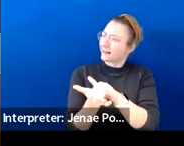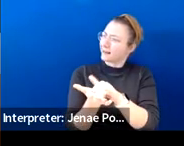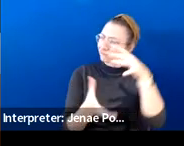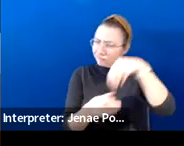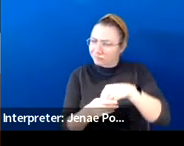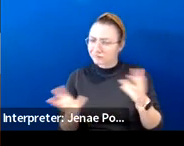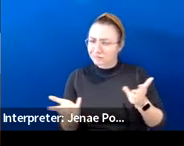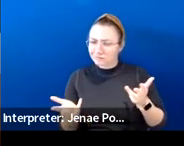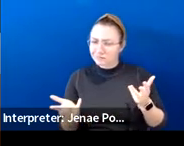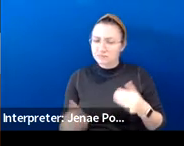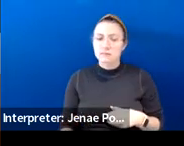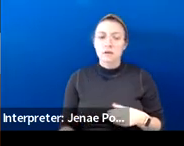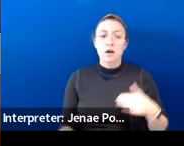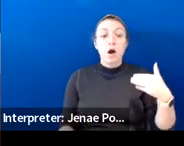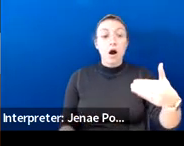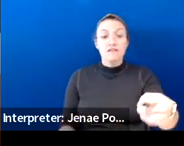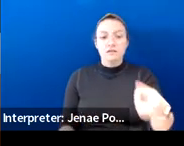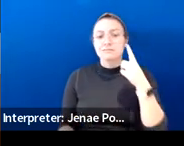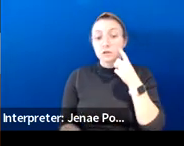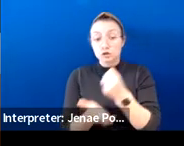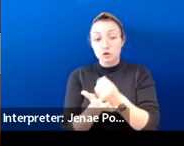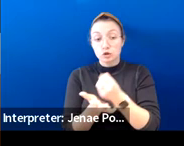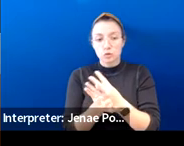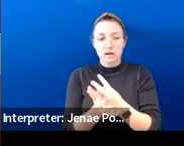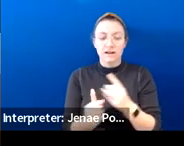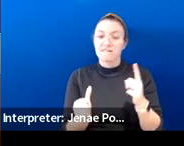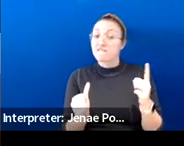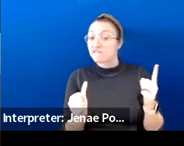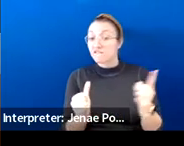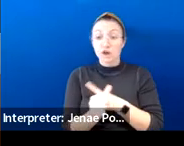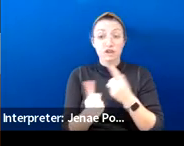You'll often hear that social work is first and foremost a helping profession.